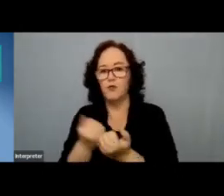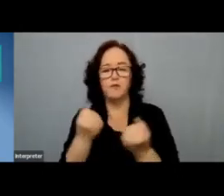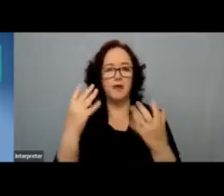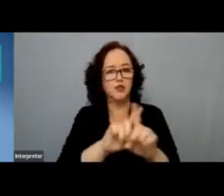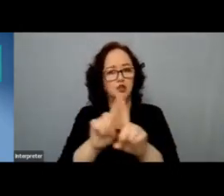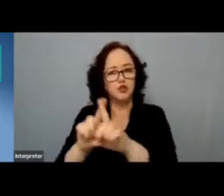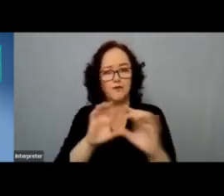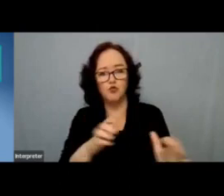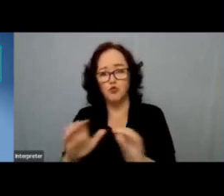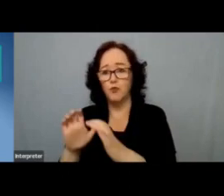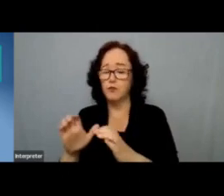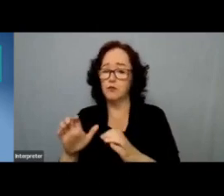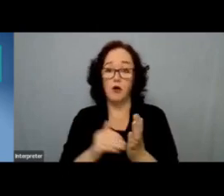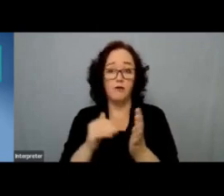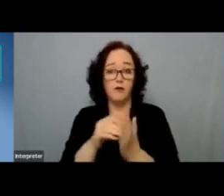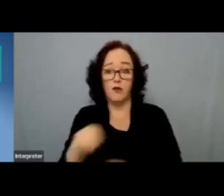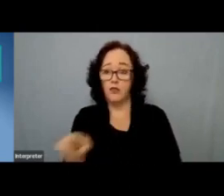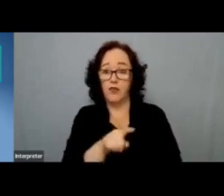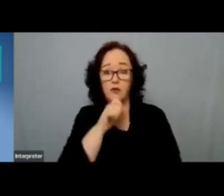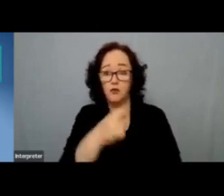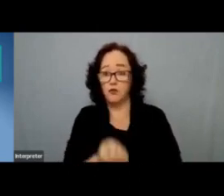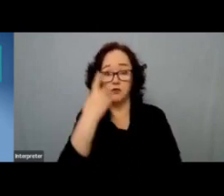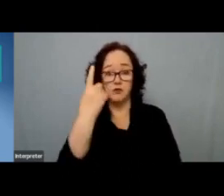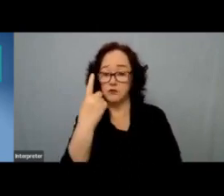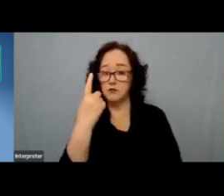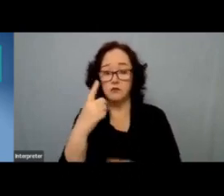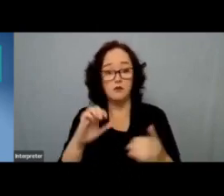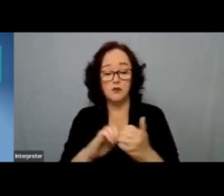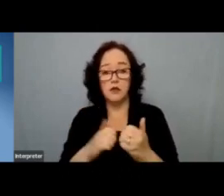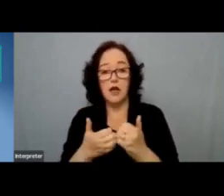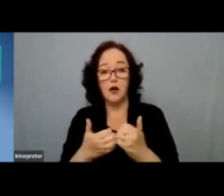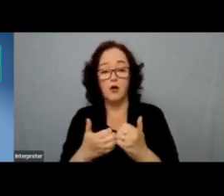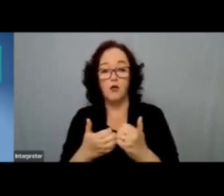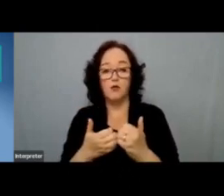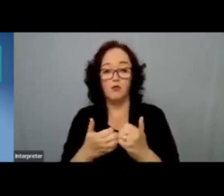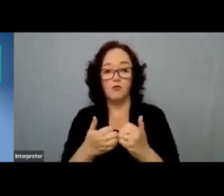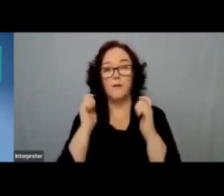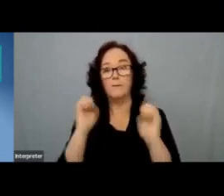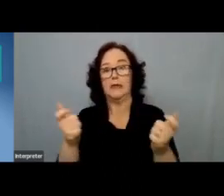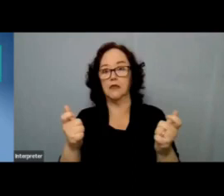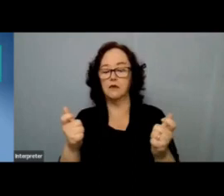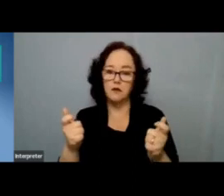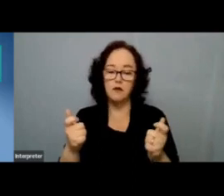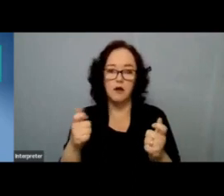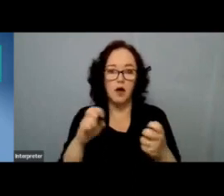understand how big a problem or an issue that brain injury is